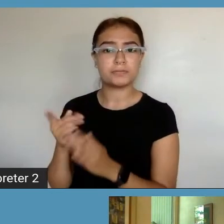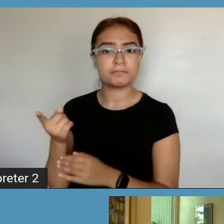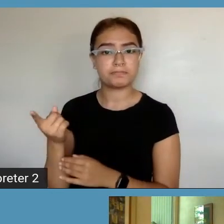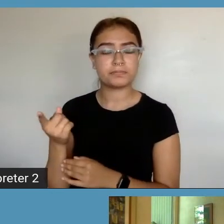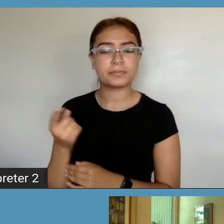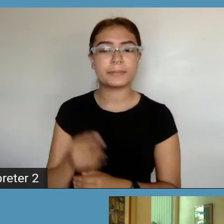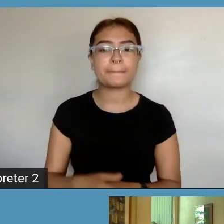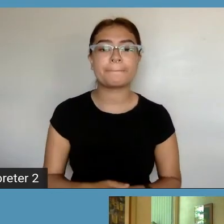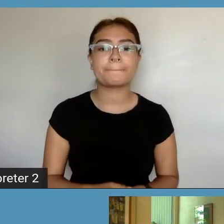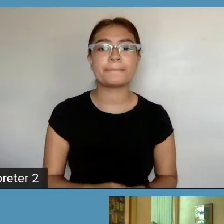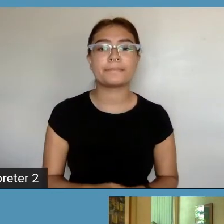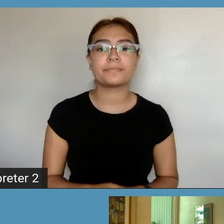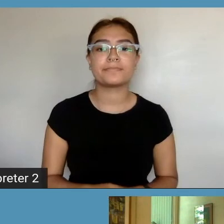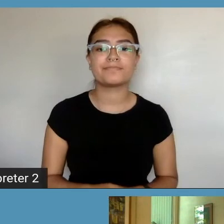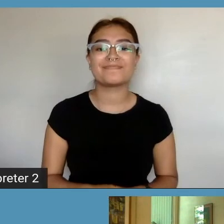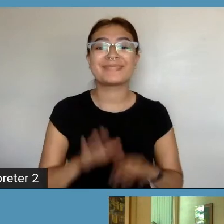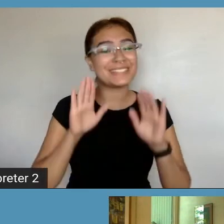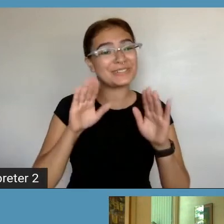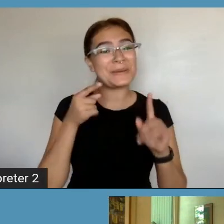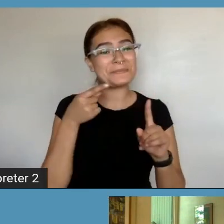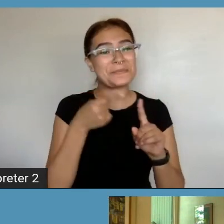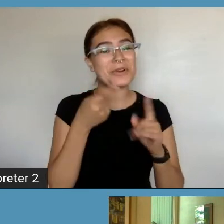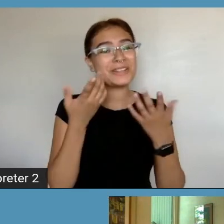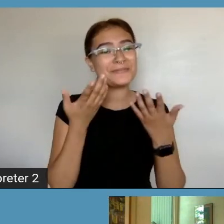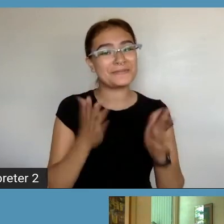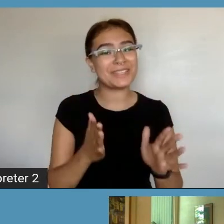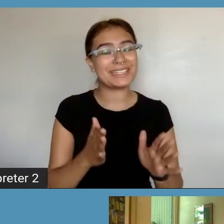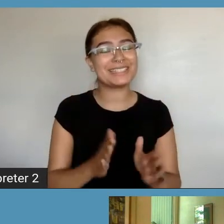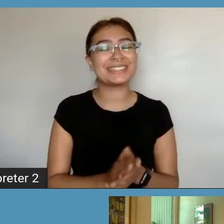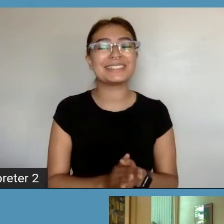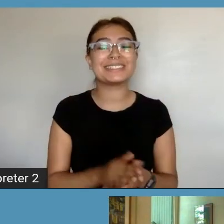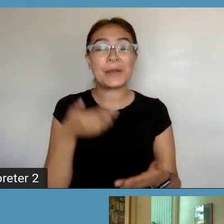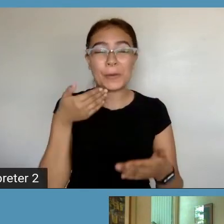point to end and because I know we are close to the end of our time and we still have a couple